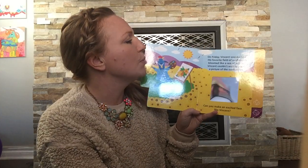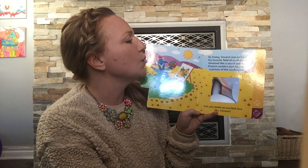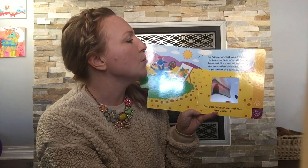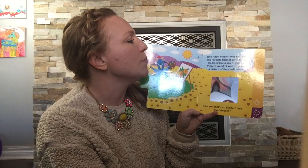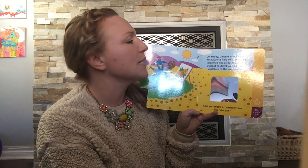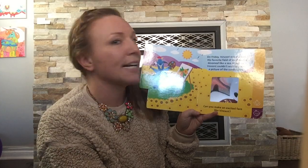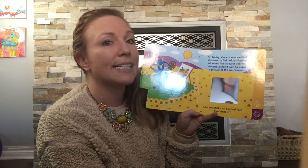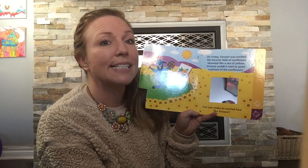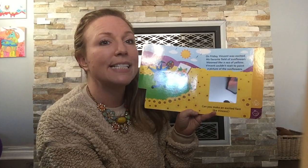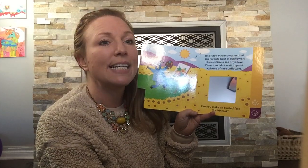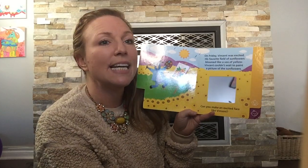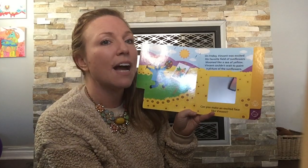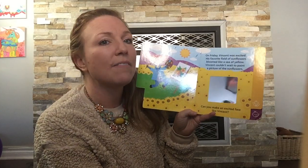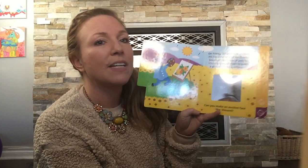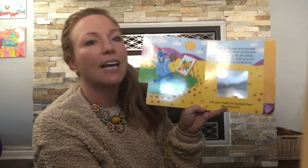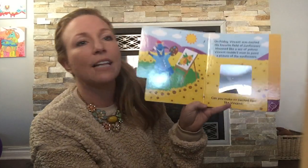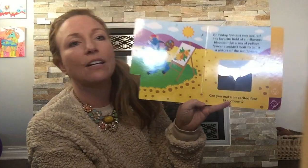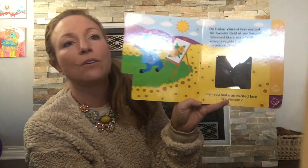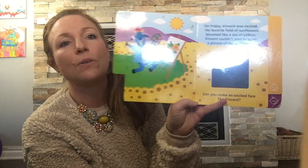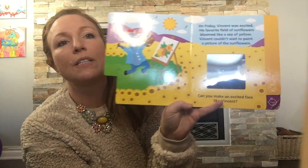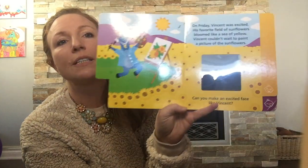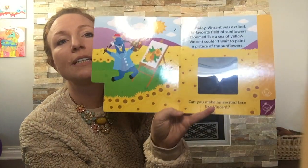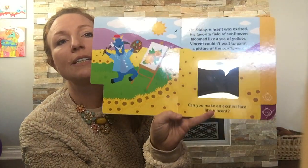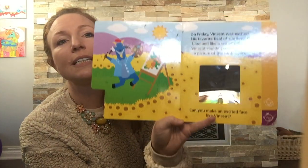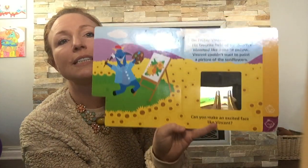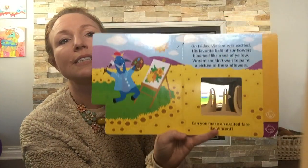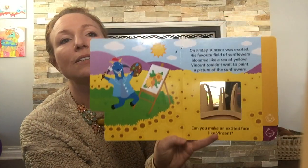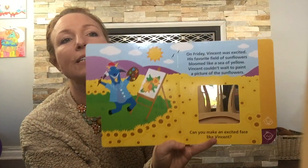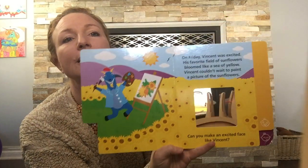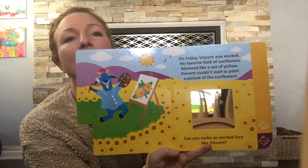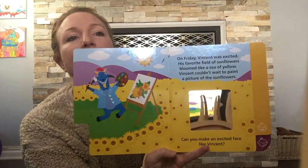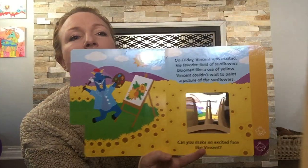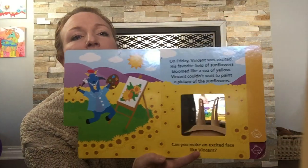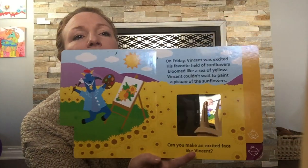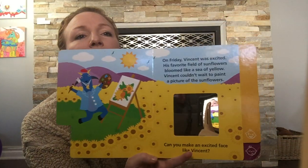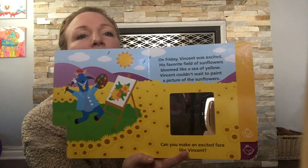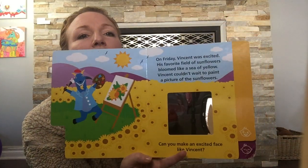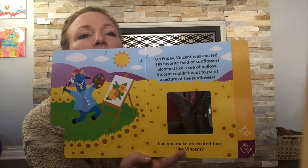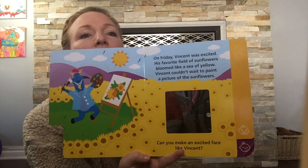bloomed like a sea of yellow. There it is, sorry, the light's kind of catching it.